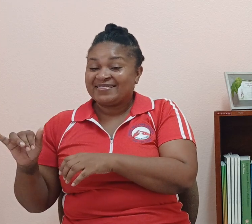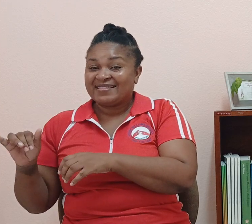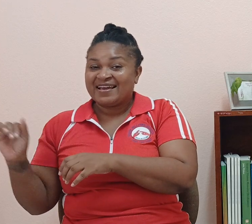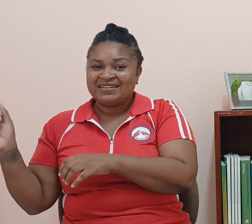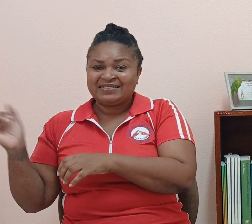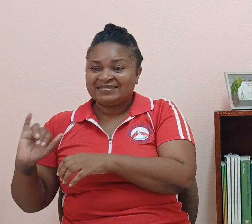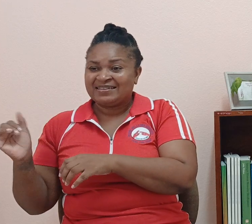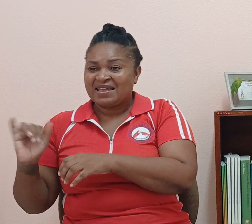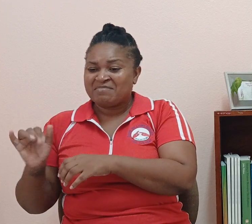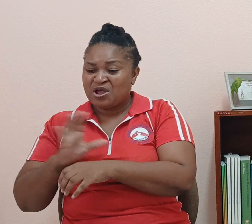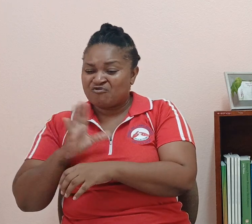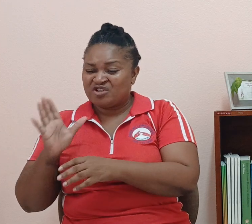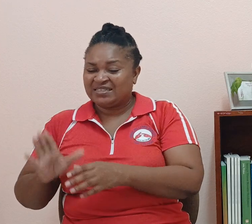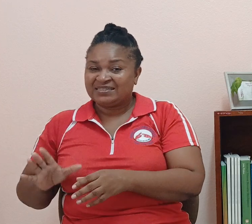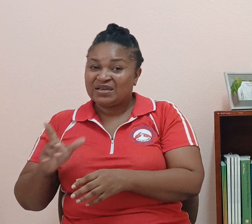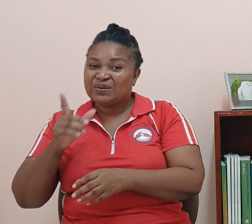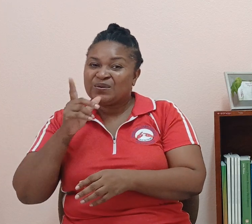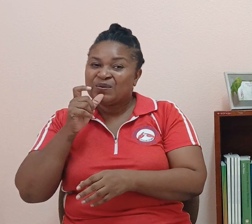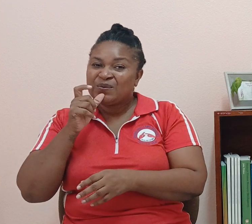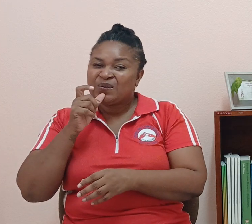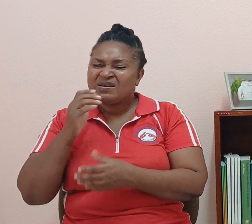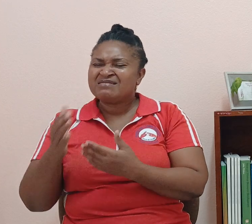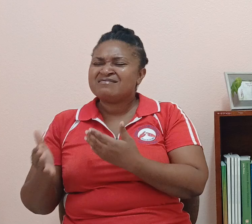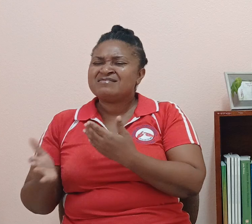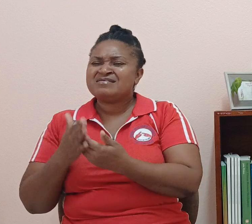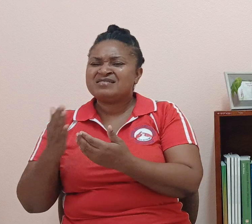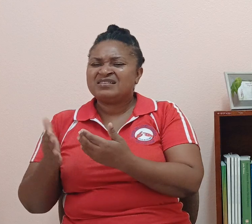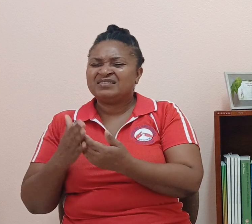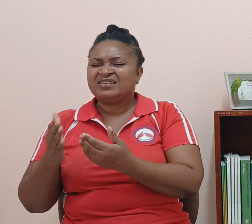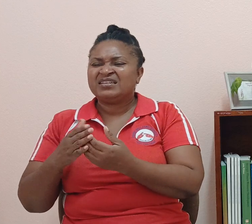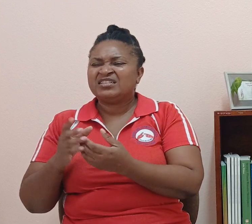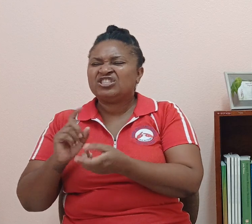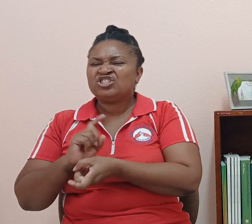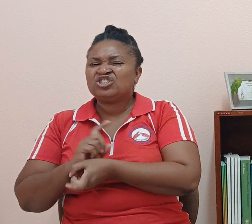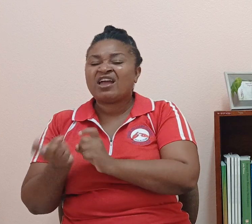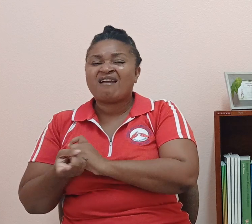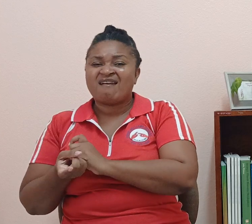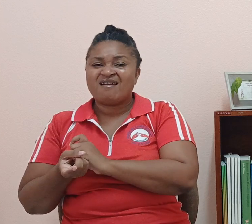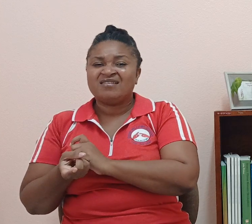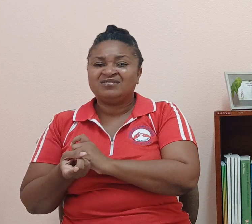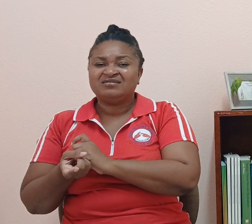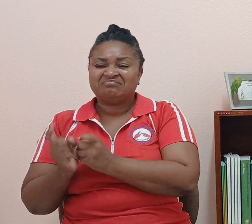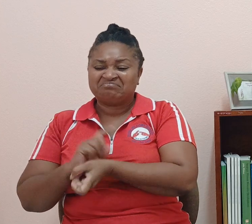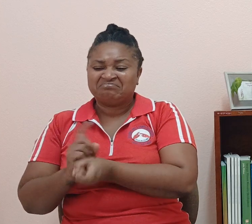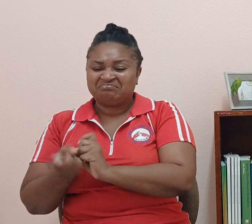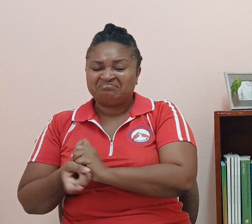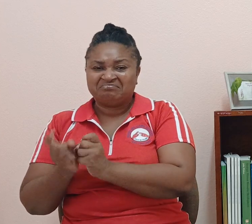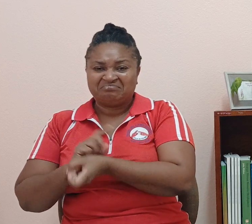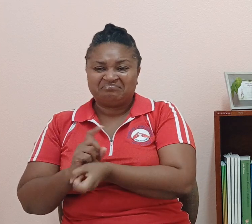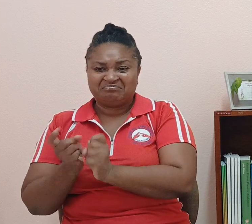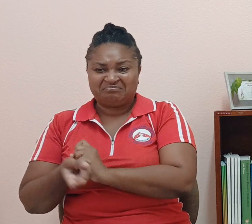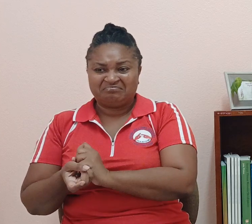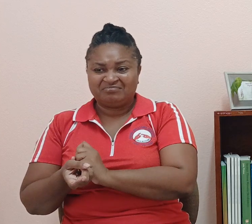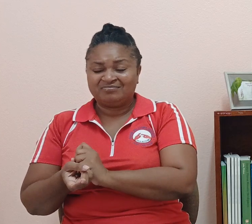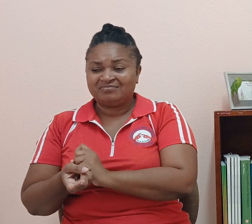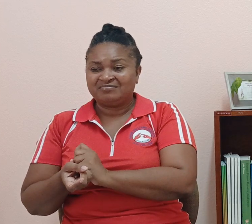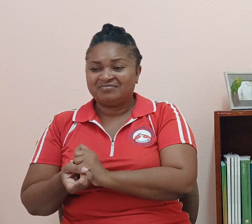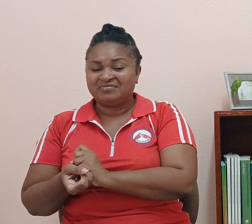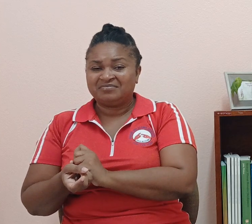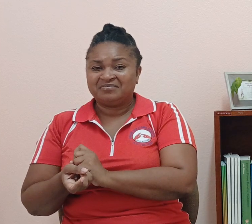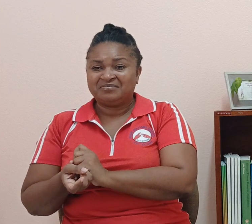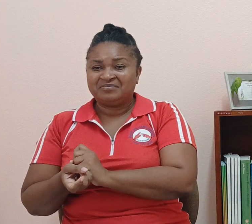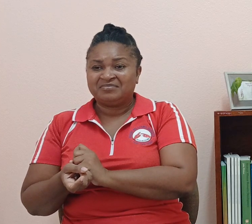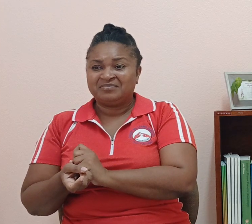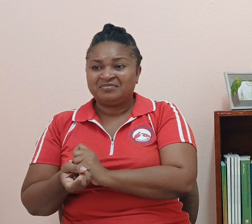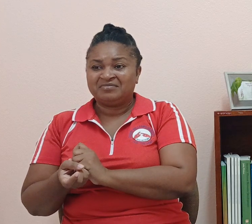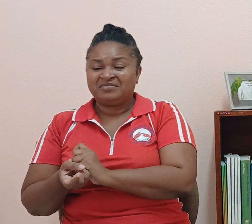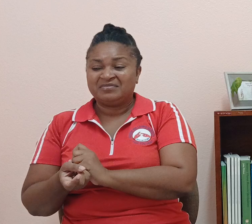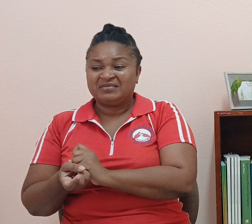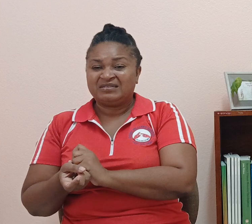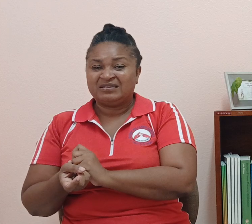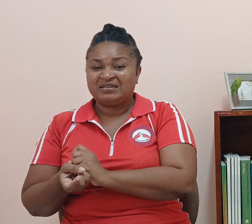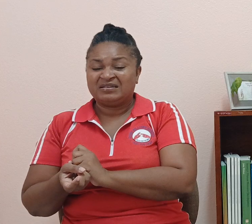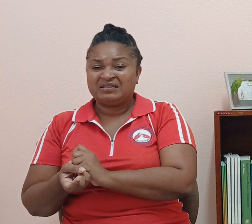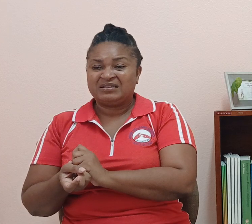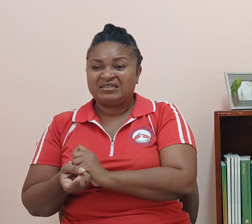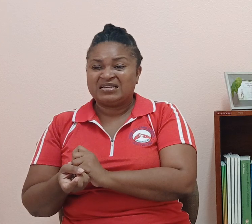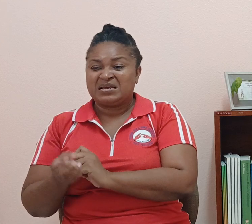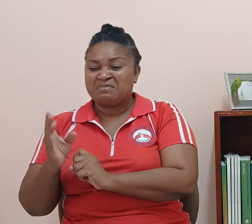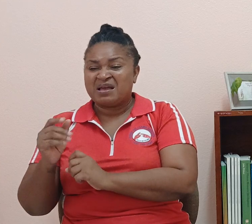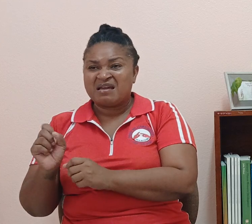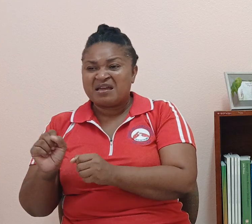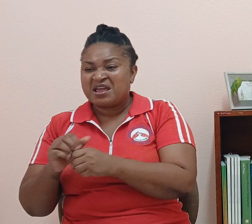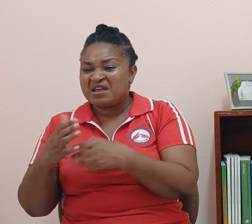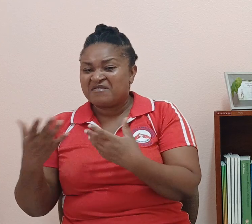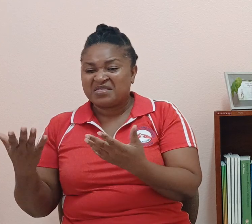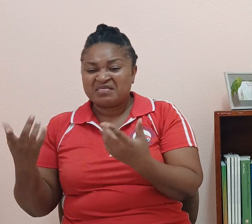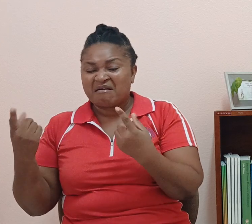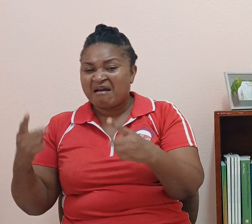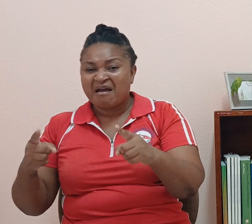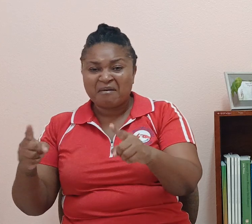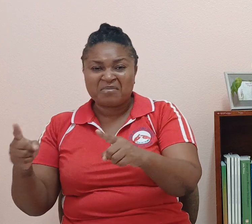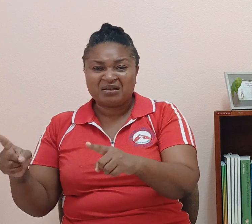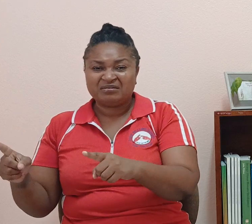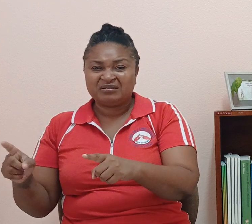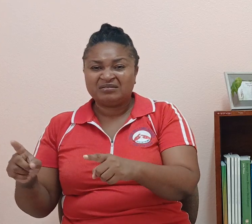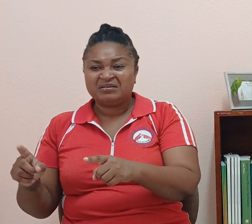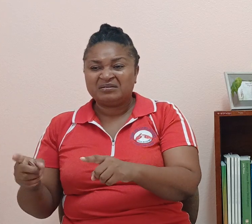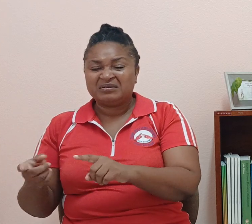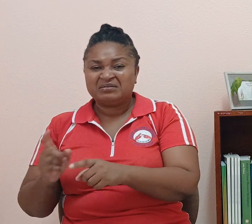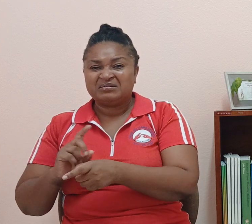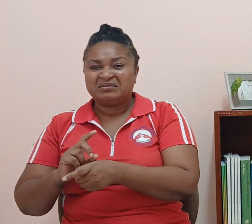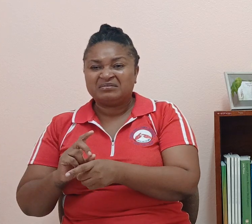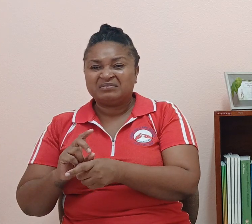Christian who is easily swayed, tossed and turned by every little wave, trials, and tribulations